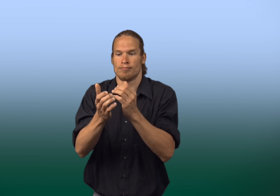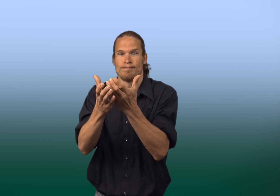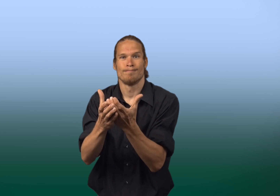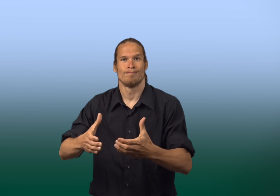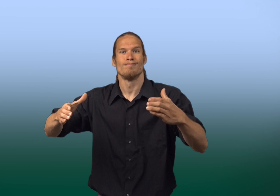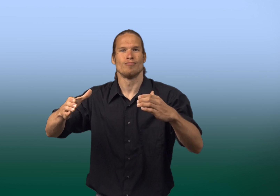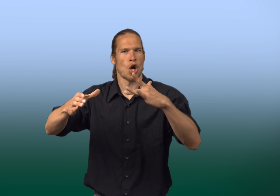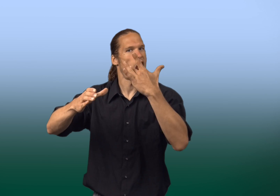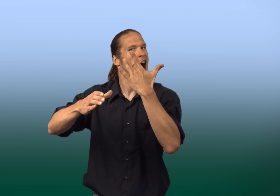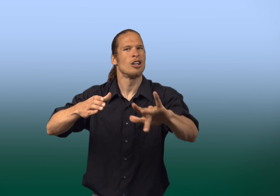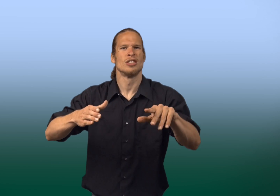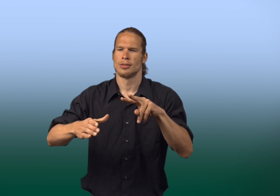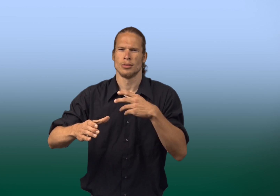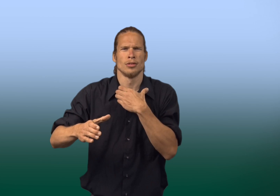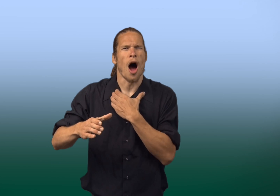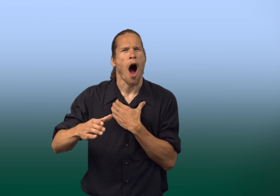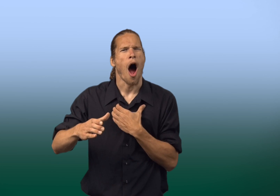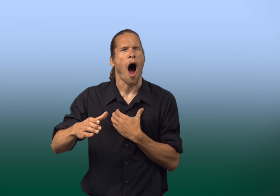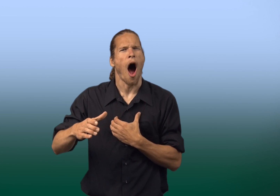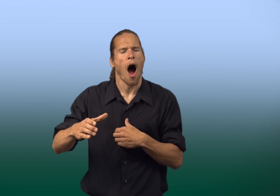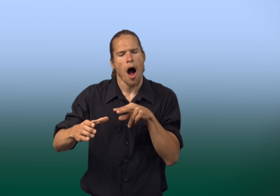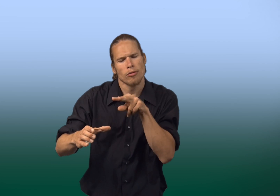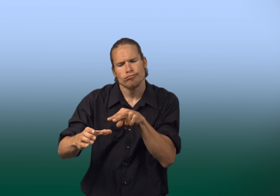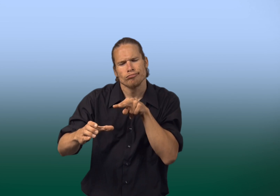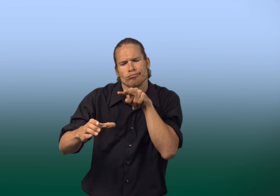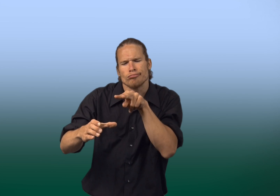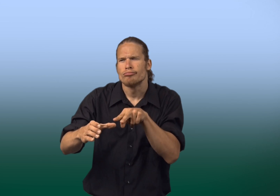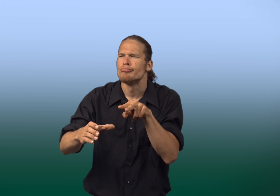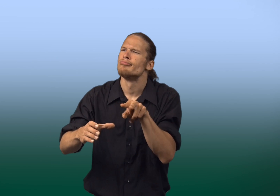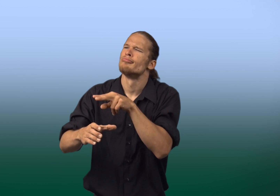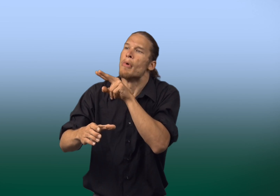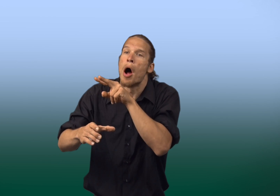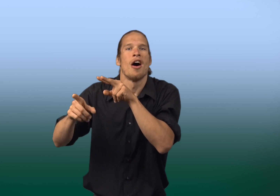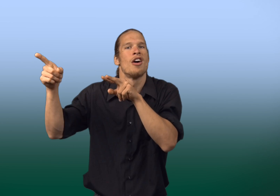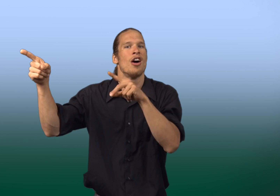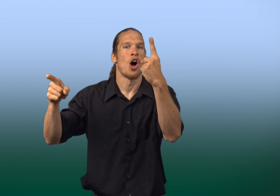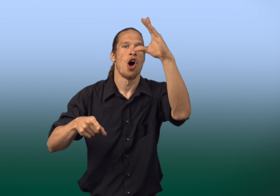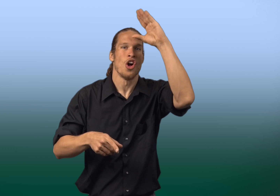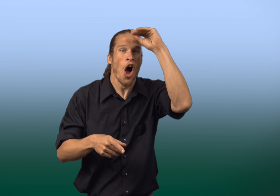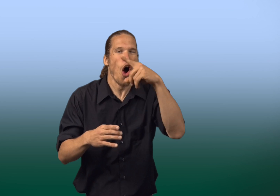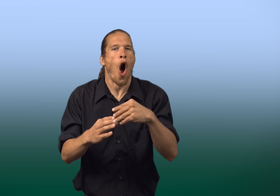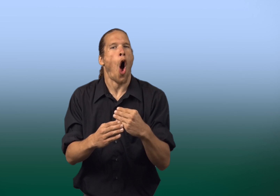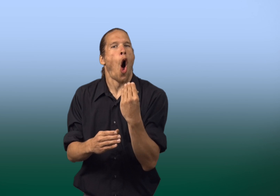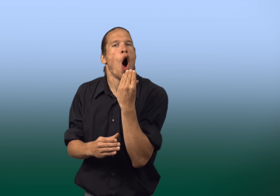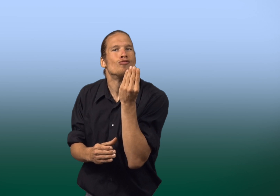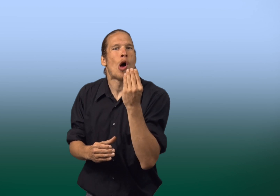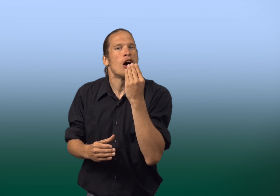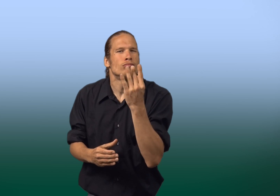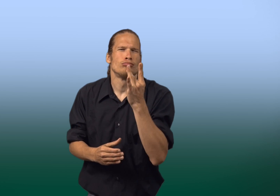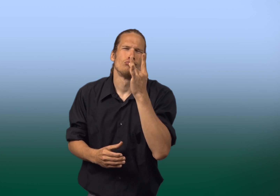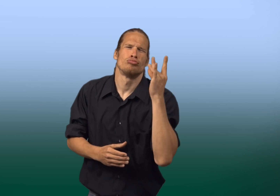And there was a dog sitting with his bowl and he was staring at it because it was empty and he was so hungry.